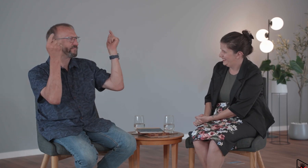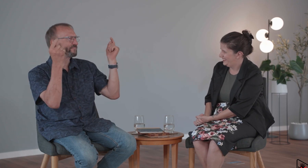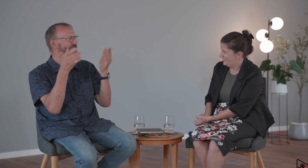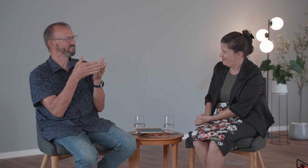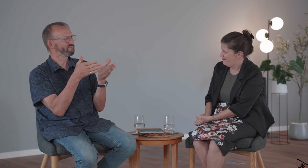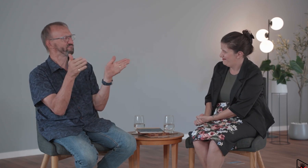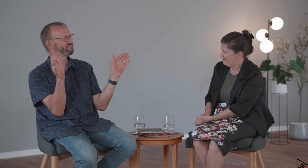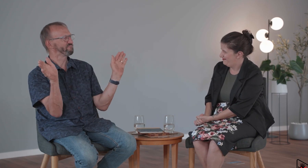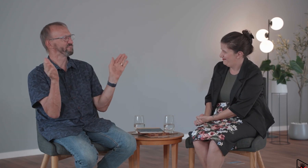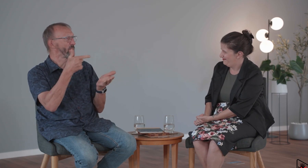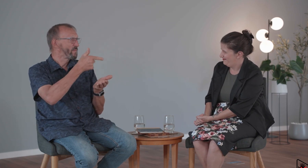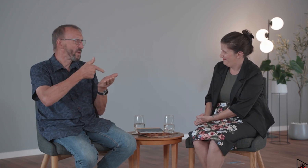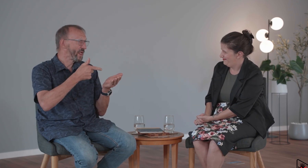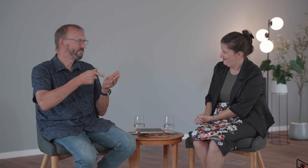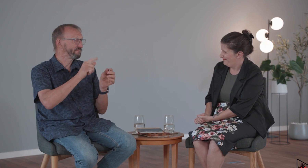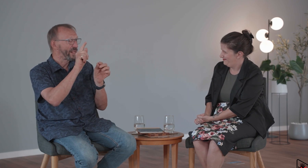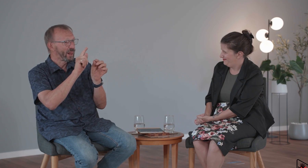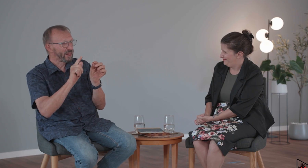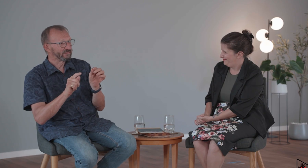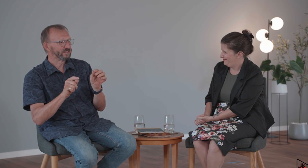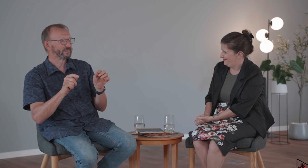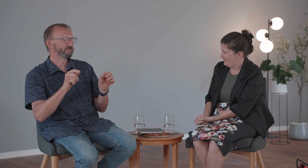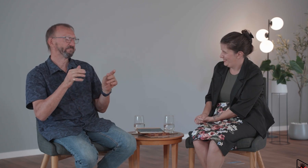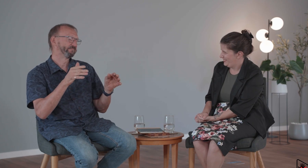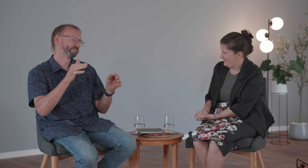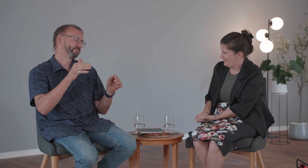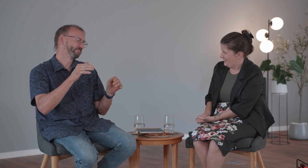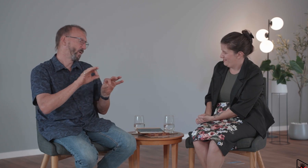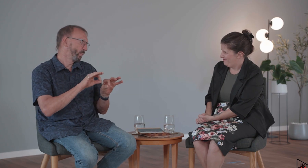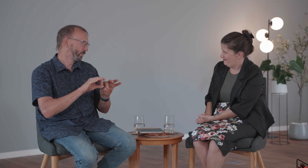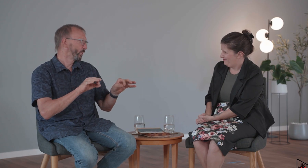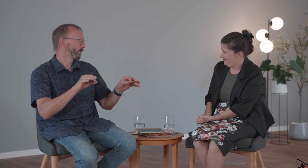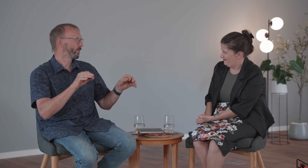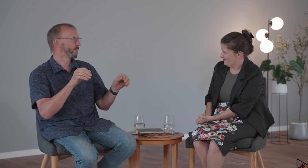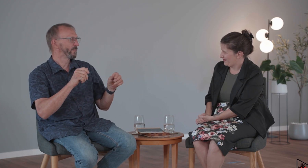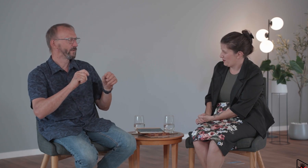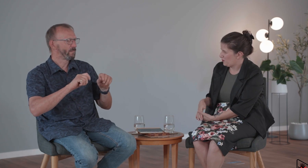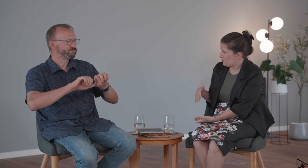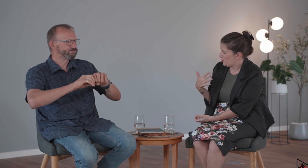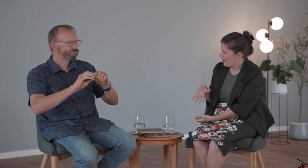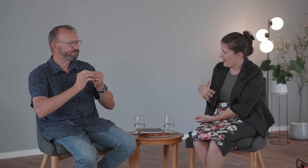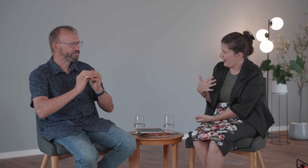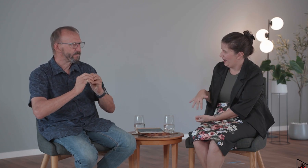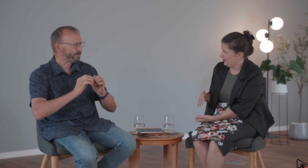Yeah, I have a number of creative skills like welding, electrical, woodwork, and just the